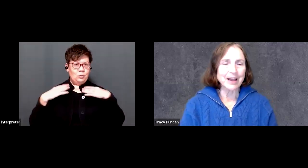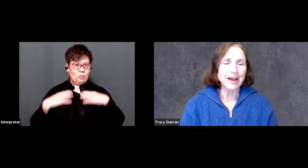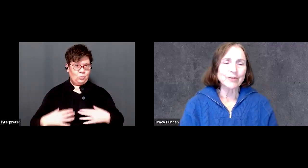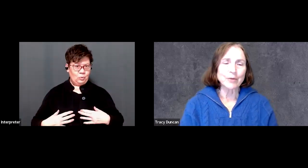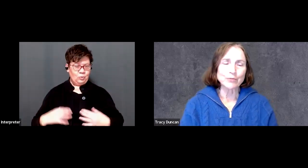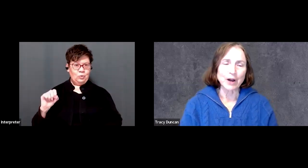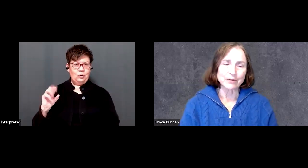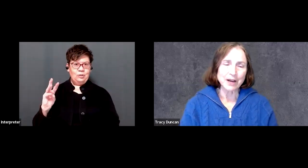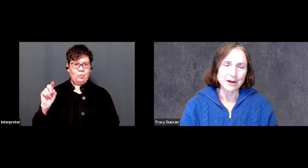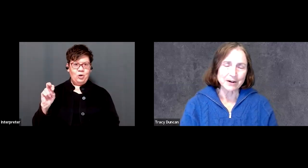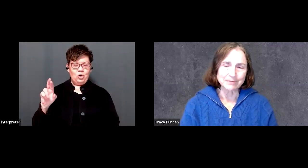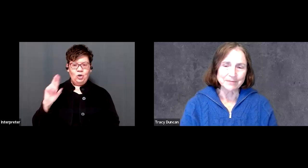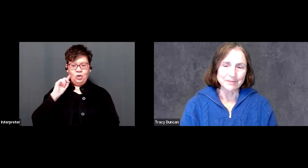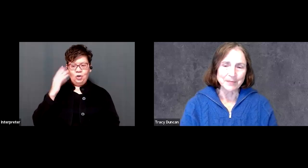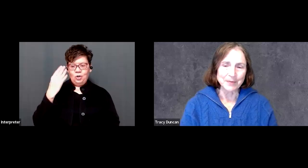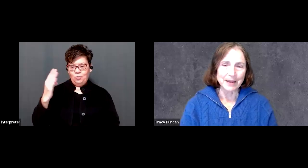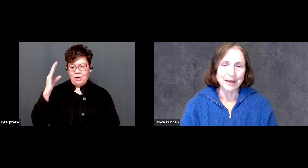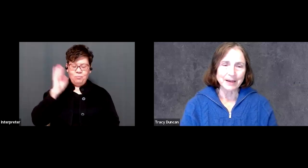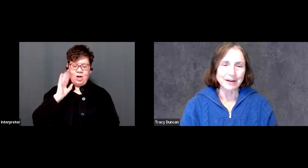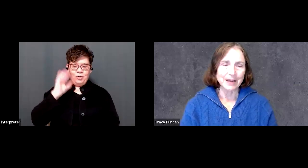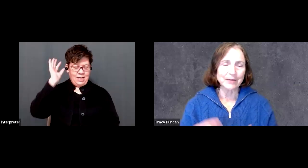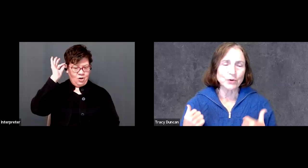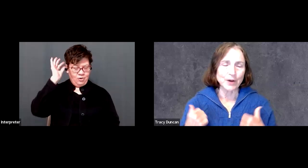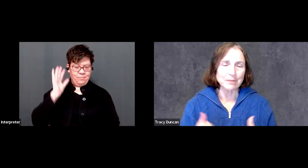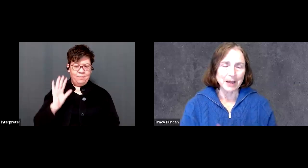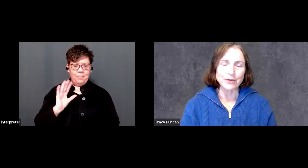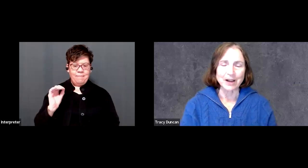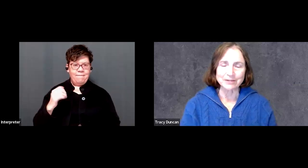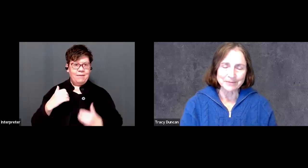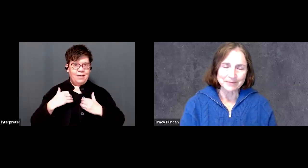I have brown hair. And I have a gray background.